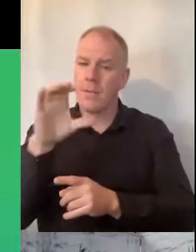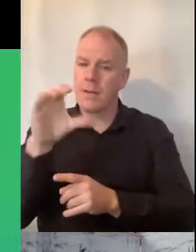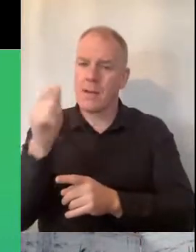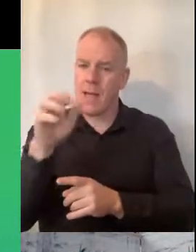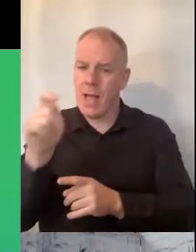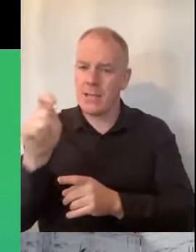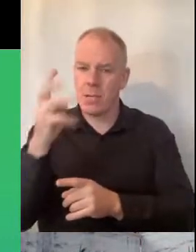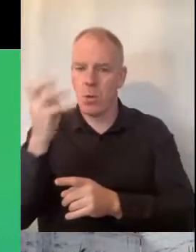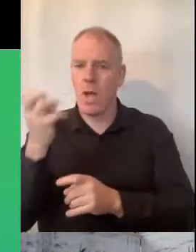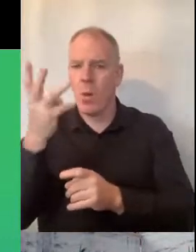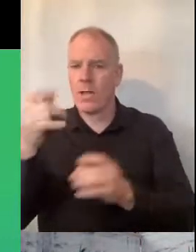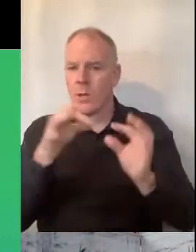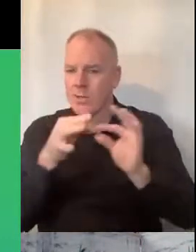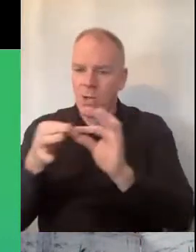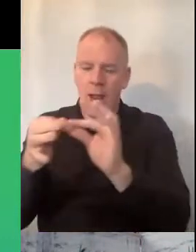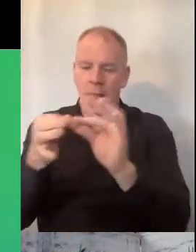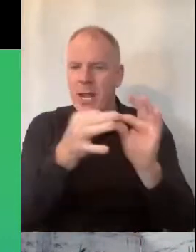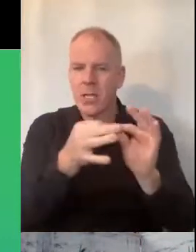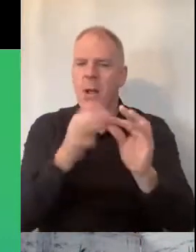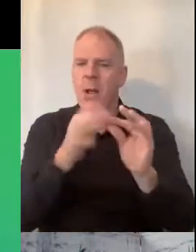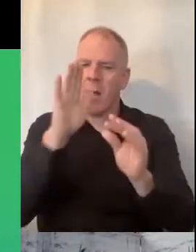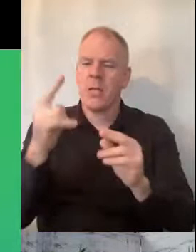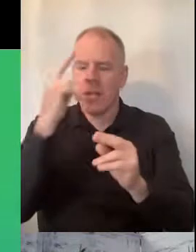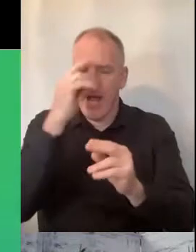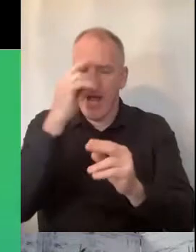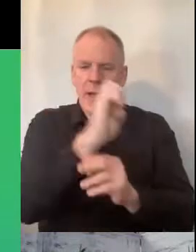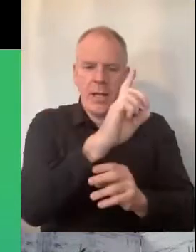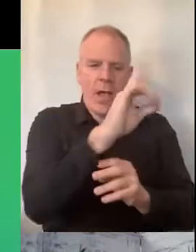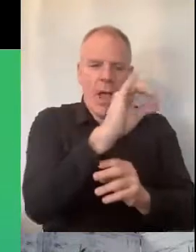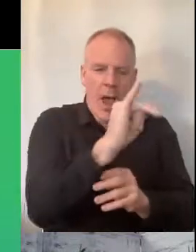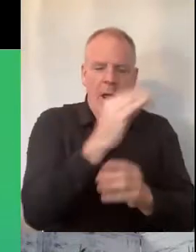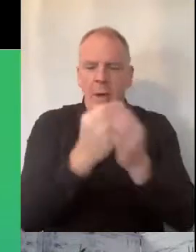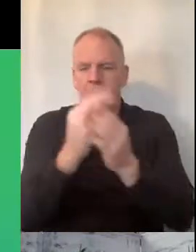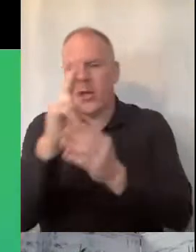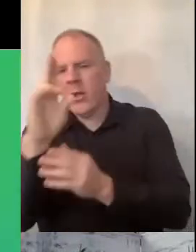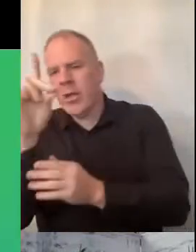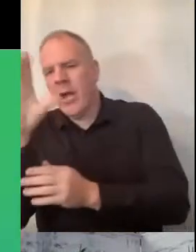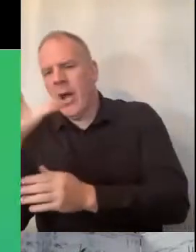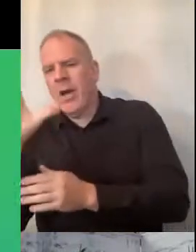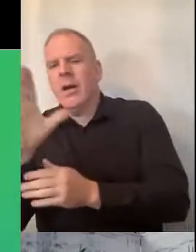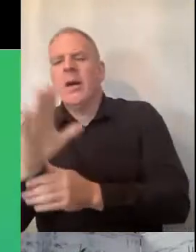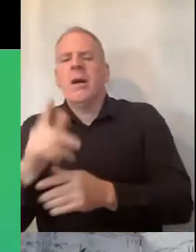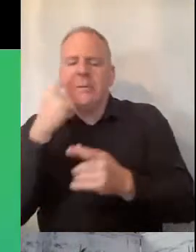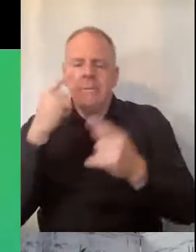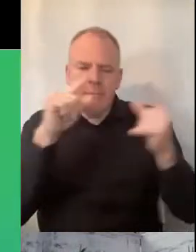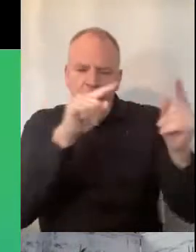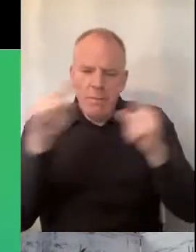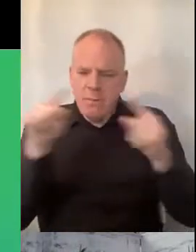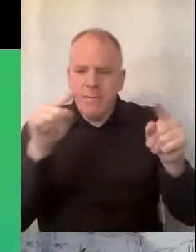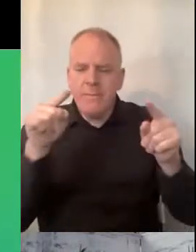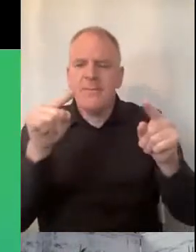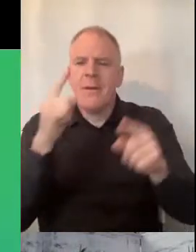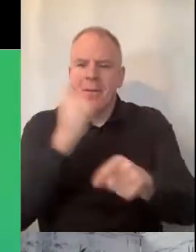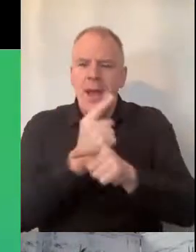interconnectivity with EDI and Udl and start to see how are these merging. They're absolutely not the same thing,